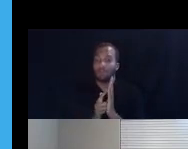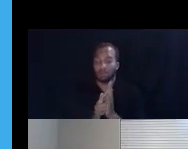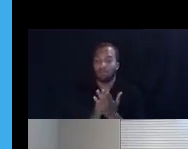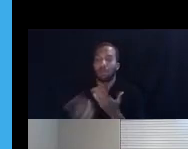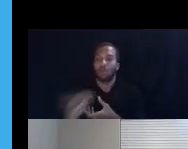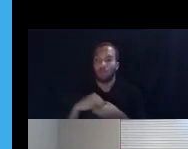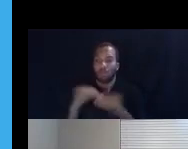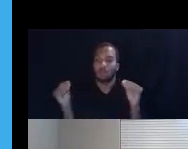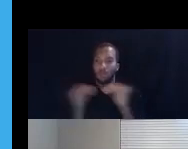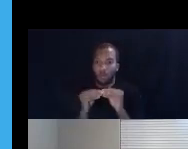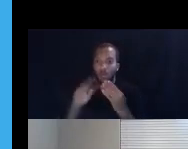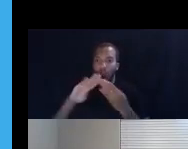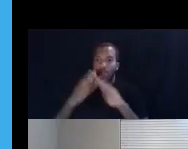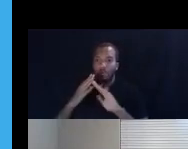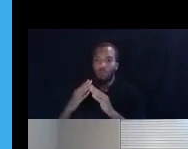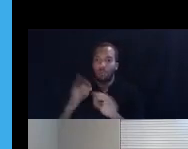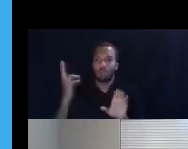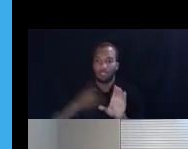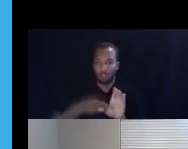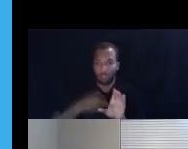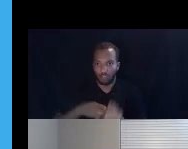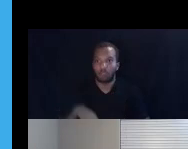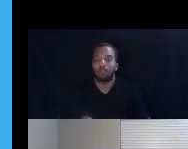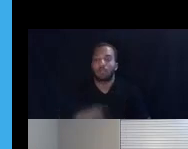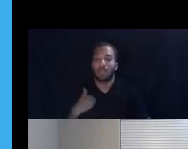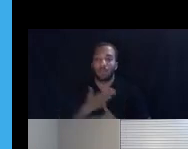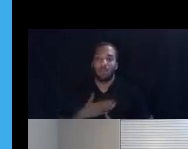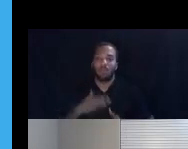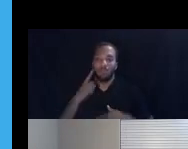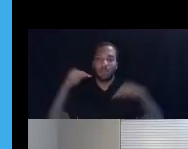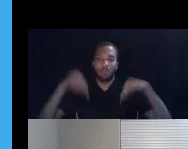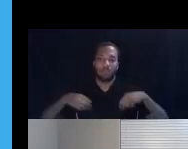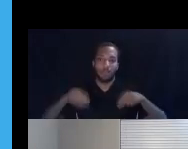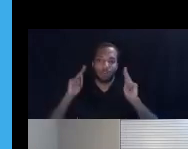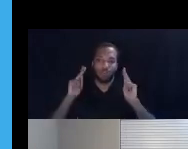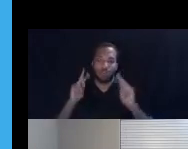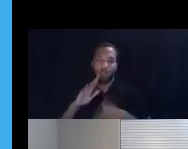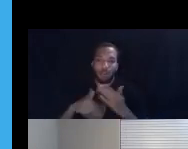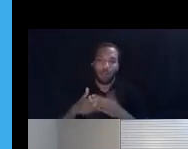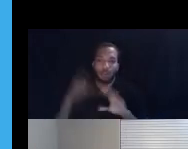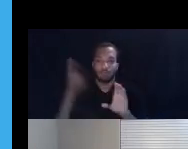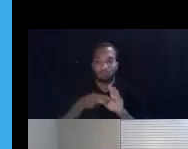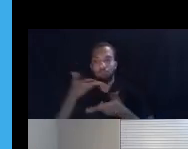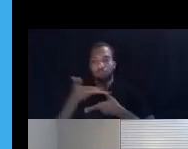and grateful just for this opportunity for us to come and engage with you all in conversation today.